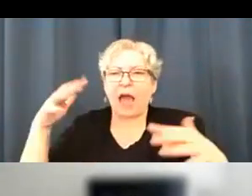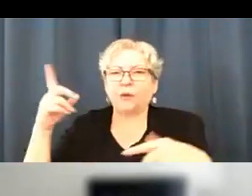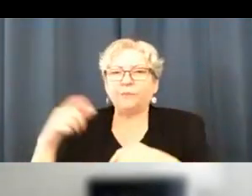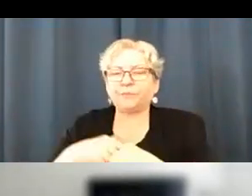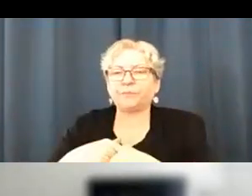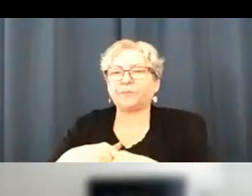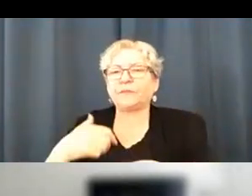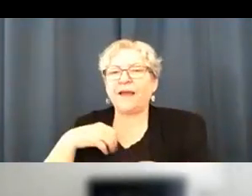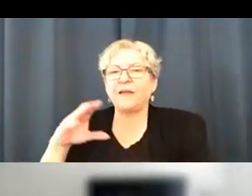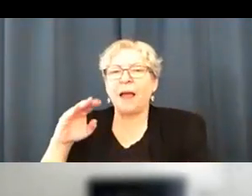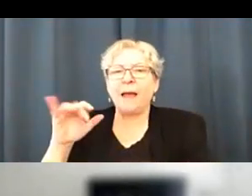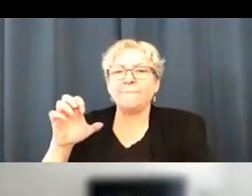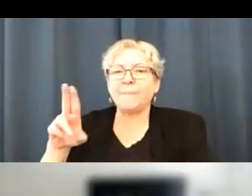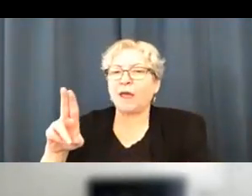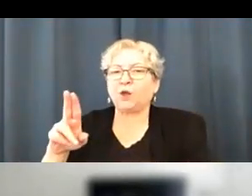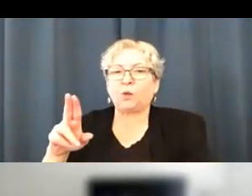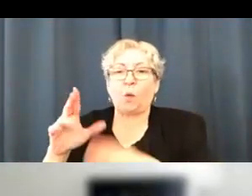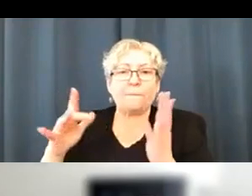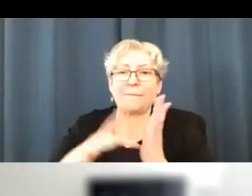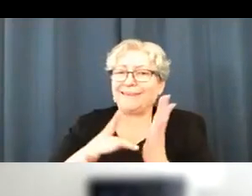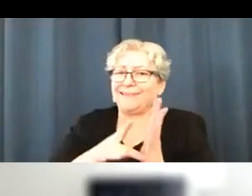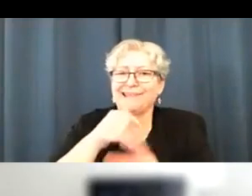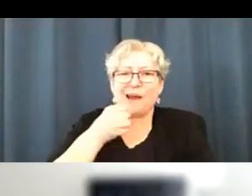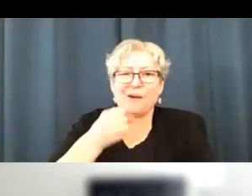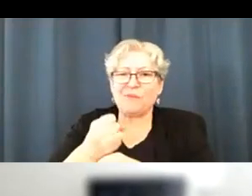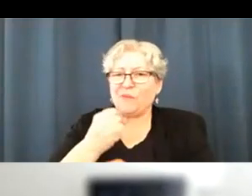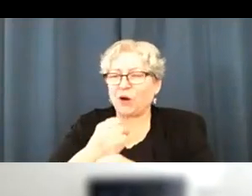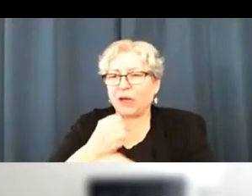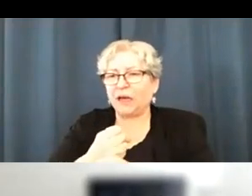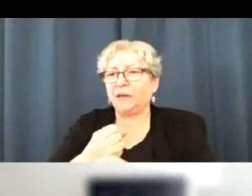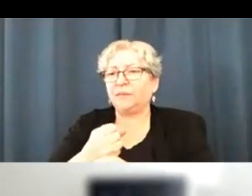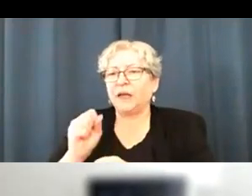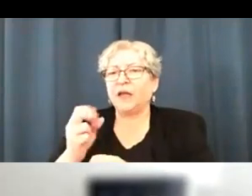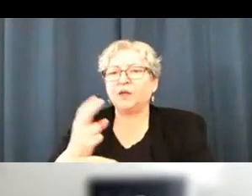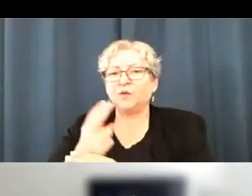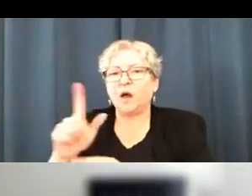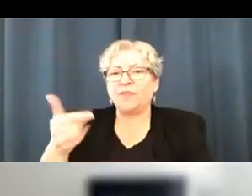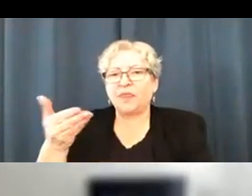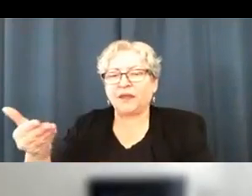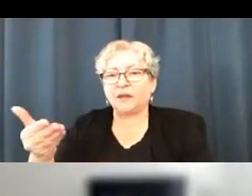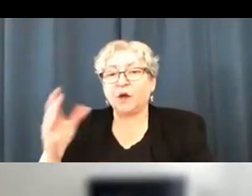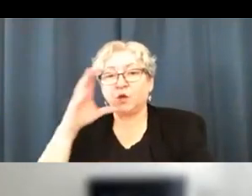that I can't find where a button that's not labeled properly. So, we can do a couple of things. So, assuming you're using WordPress